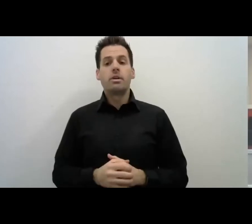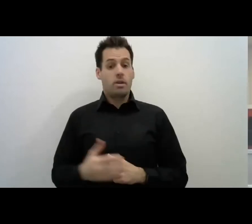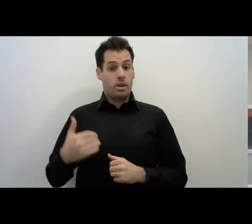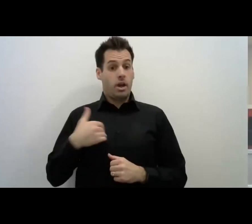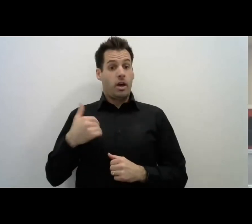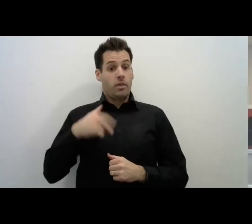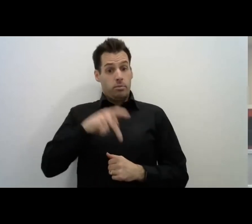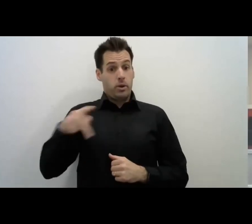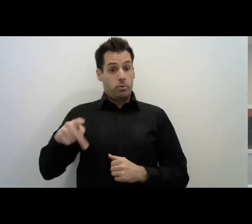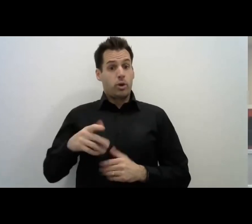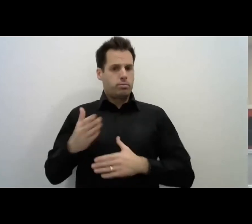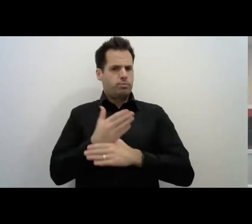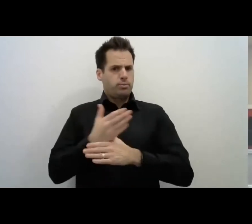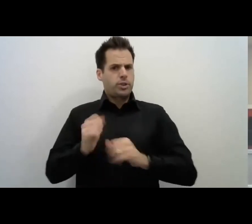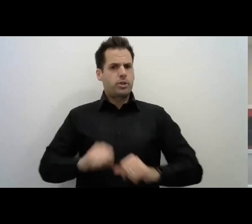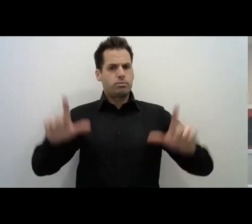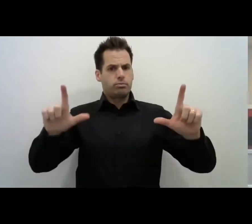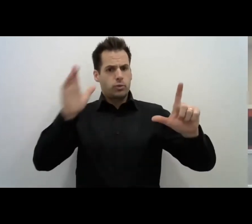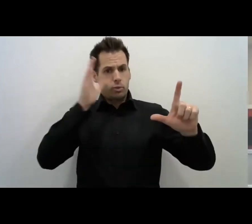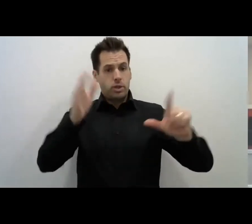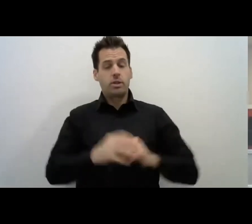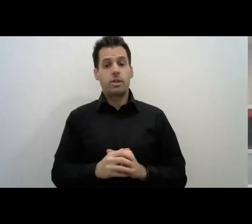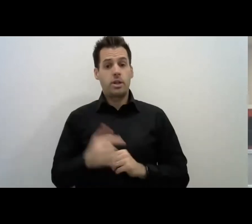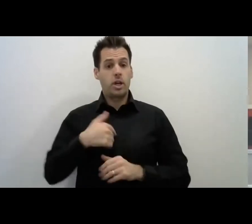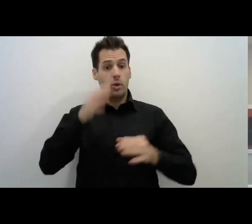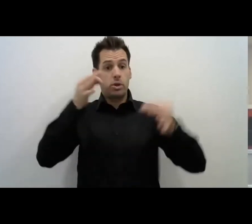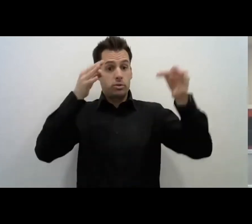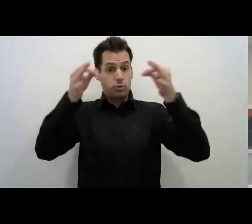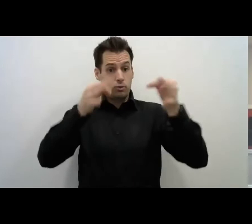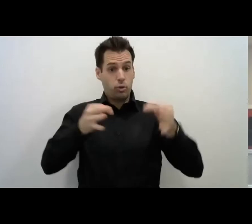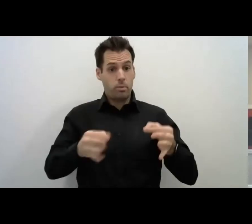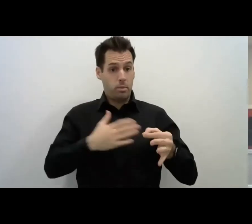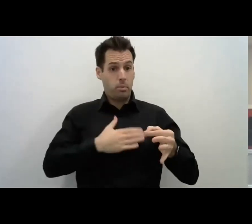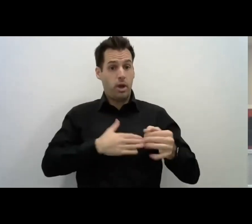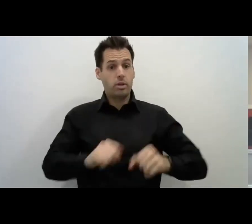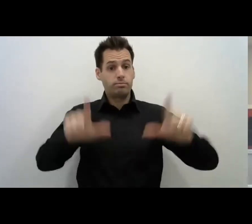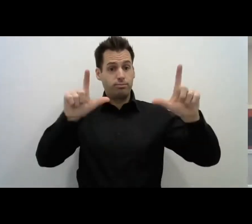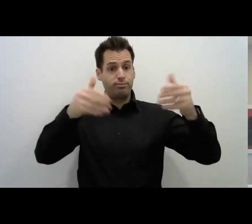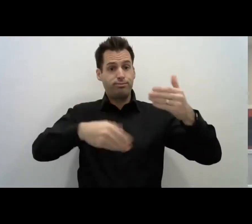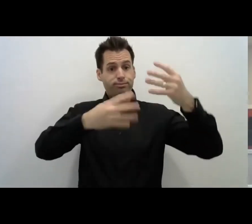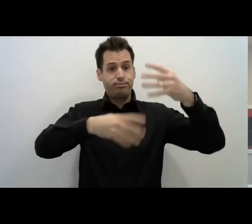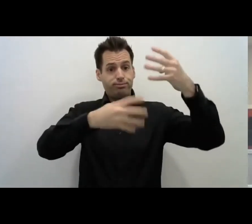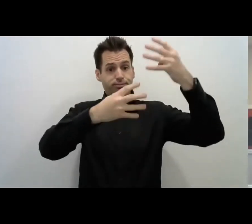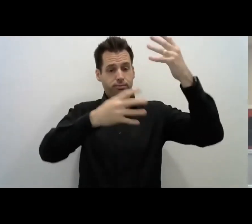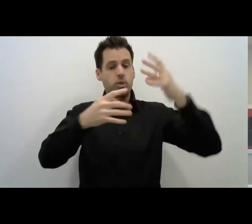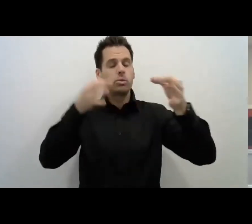i'll i'll uh ensure that i describe what's on the slide here so that um you can follow along with me